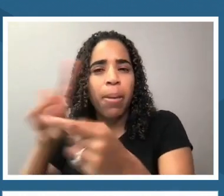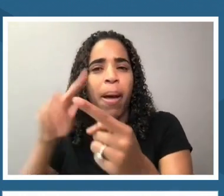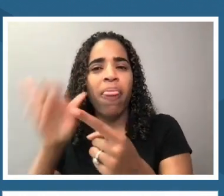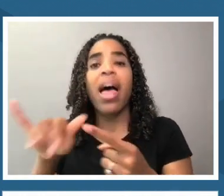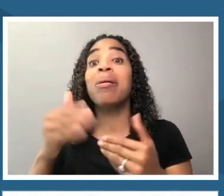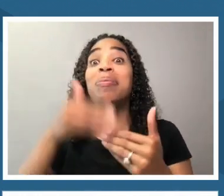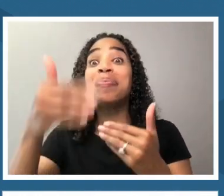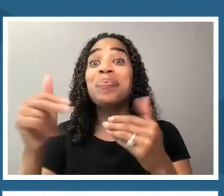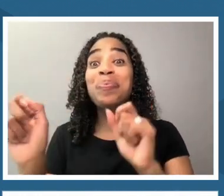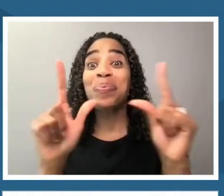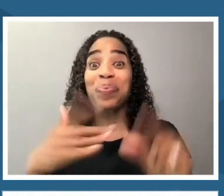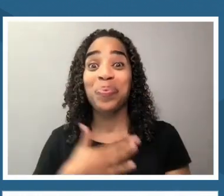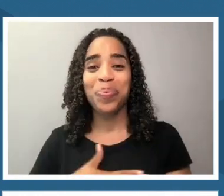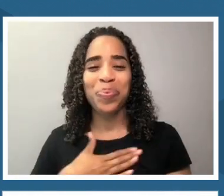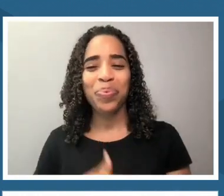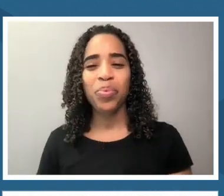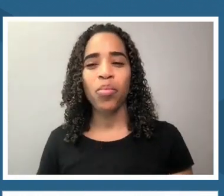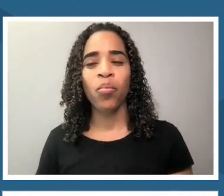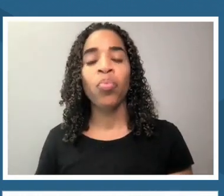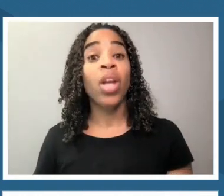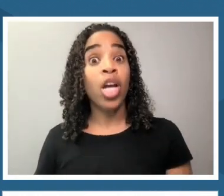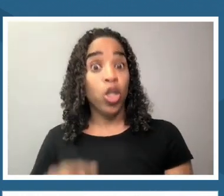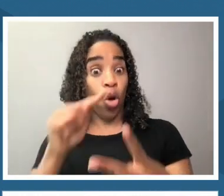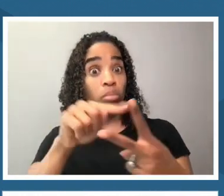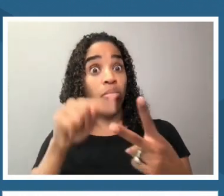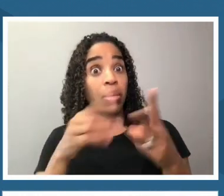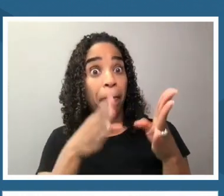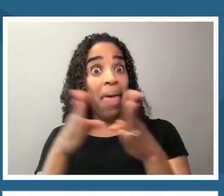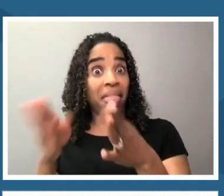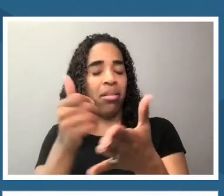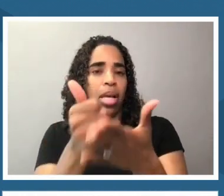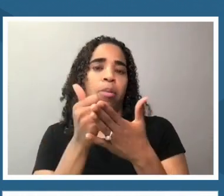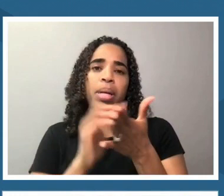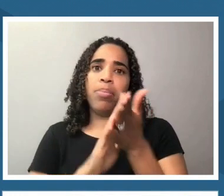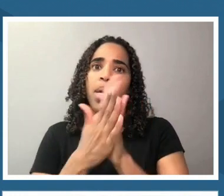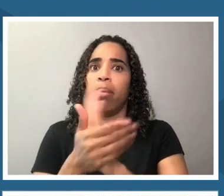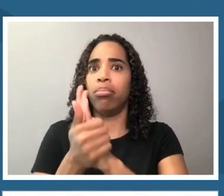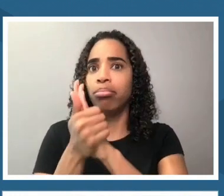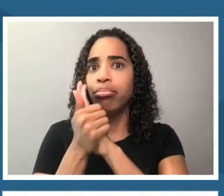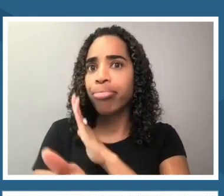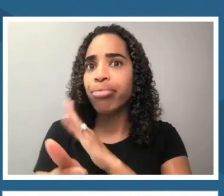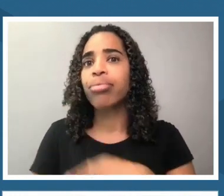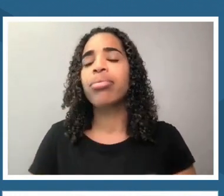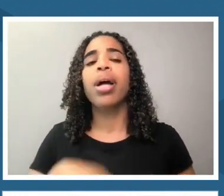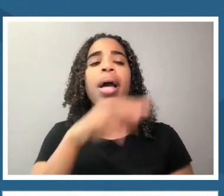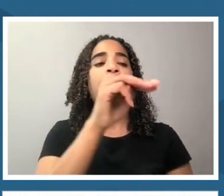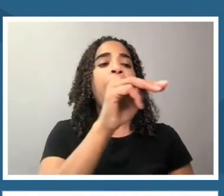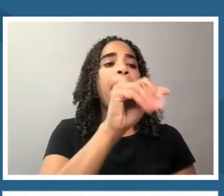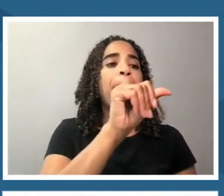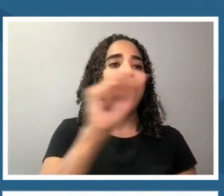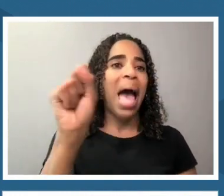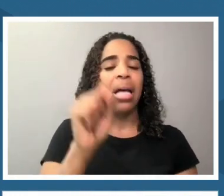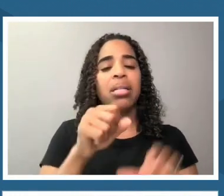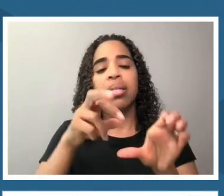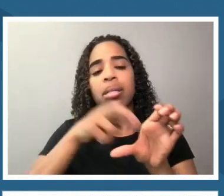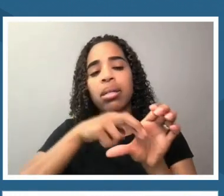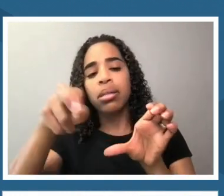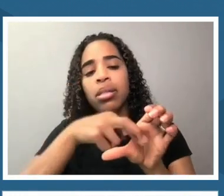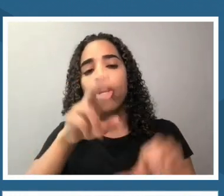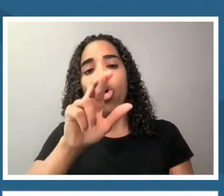so we have gotten really good at this i mean we have mass radius and temperature estimations